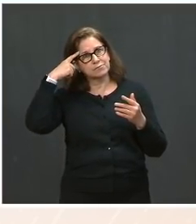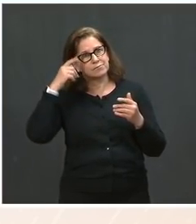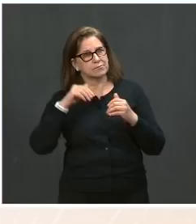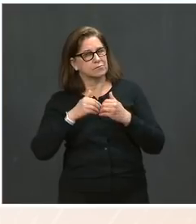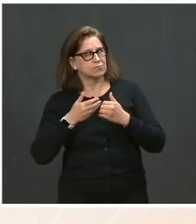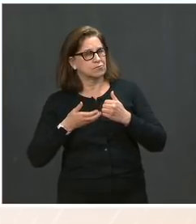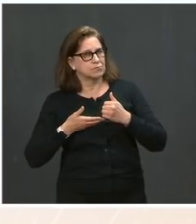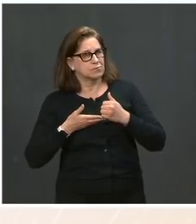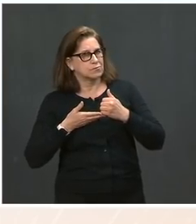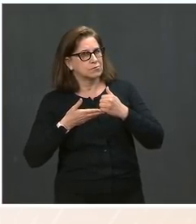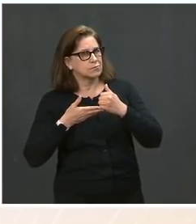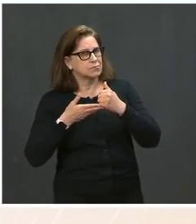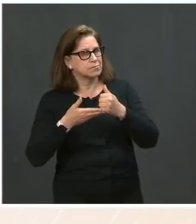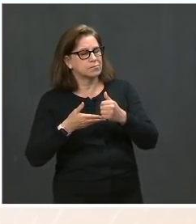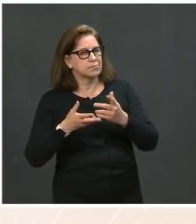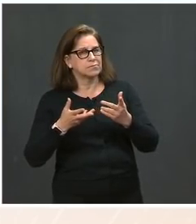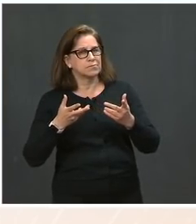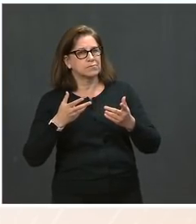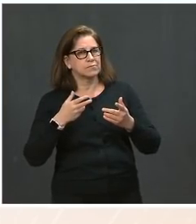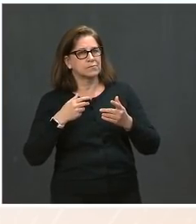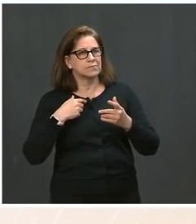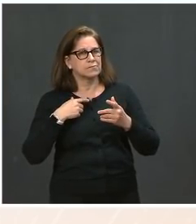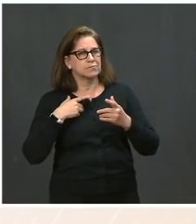so that we are not just dealing with a short-term emergency.